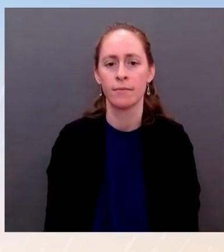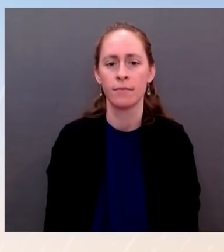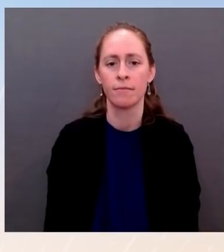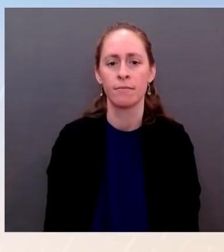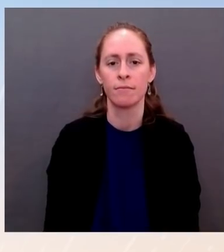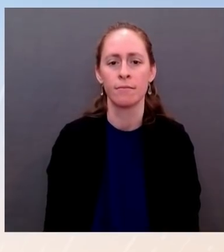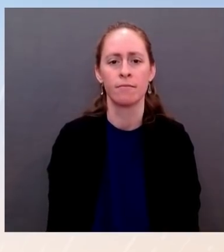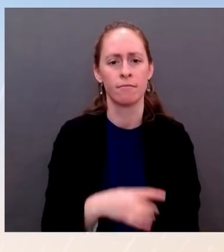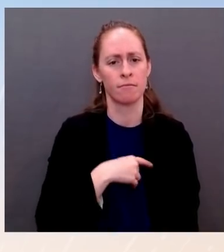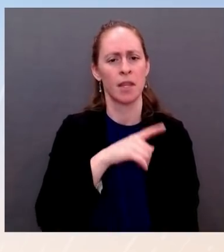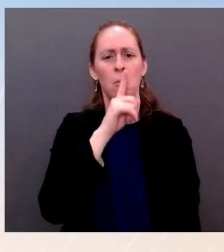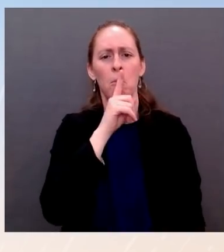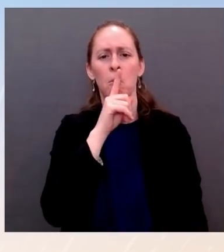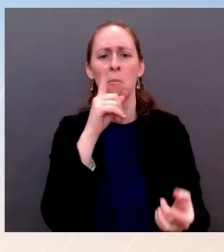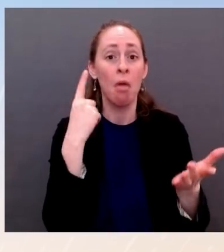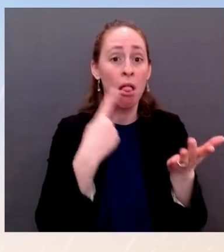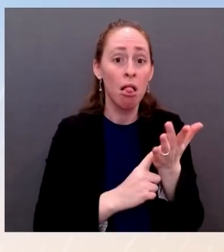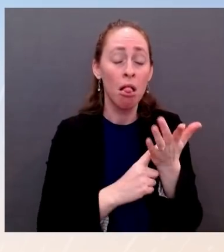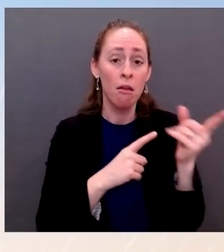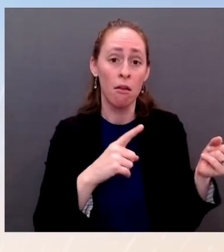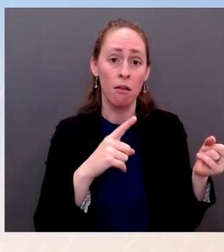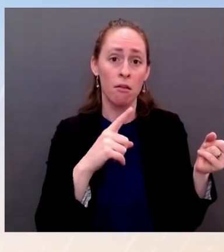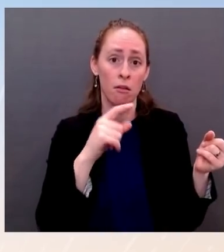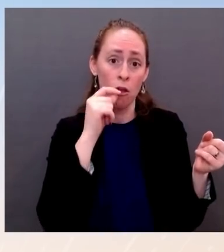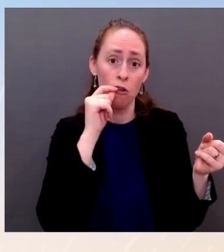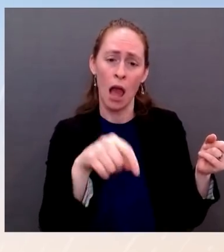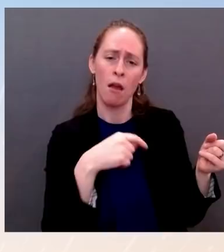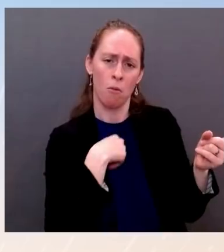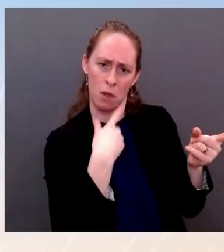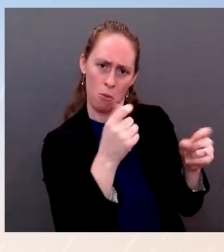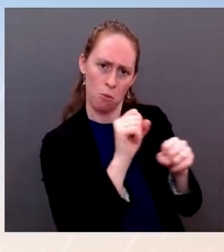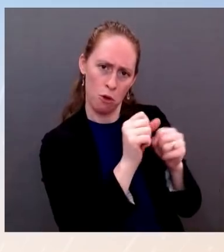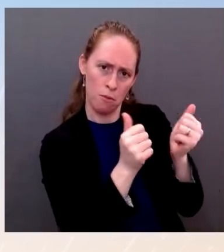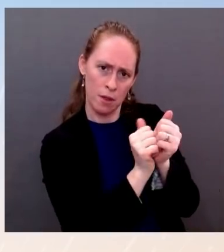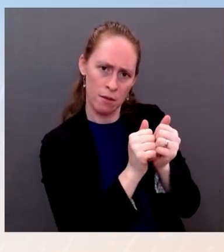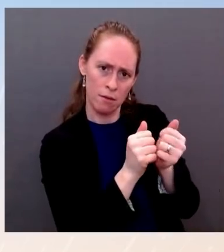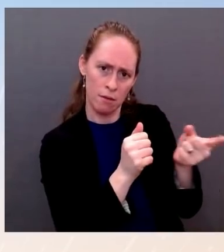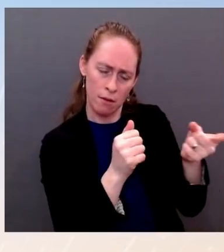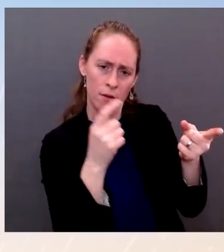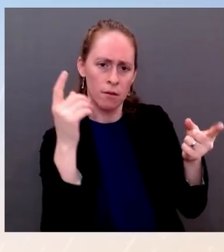President Biden has spoken multiple times with President Zelenskyy. I speak nearly every day